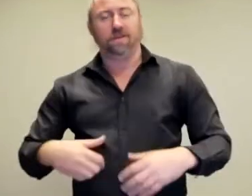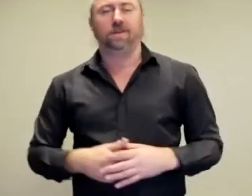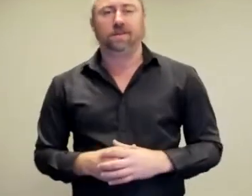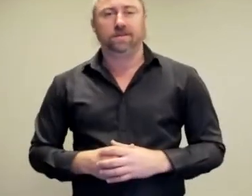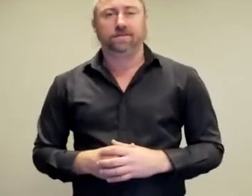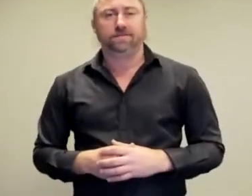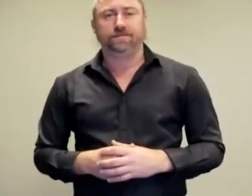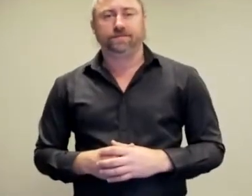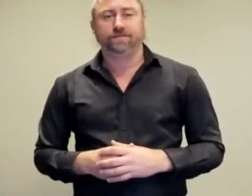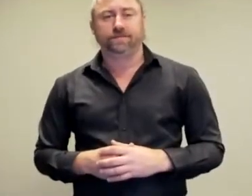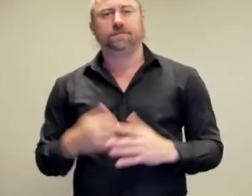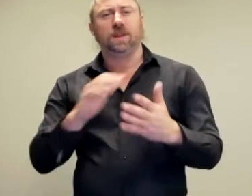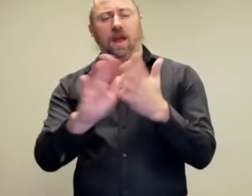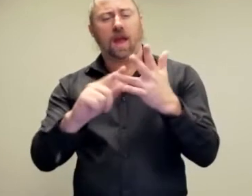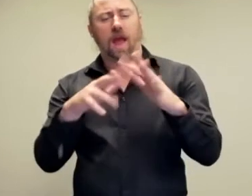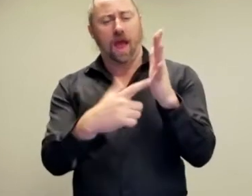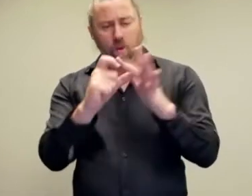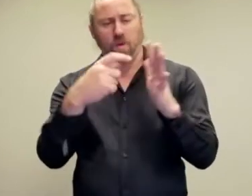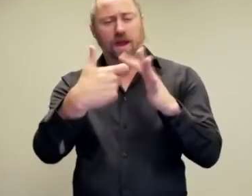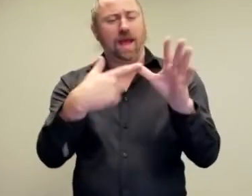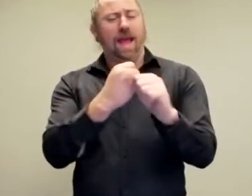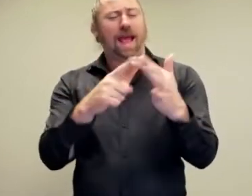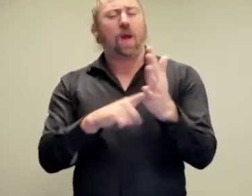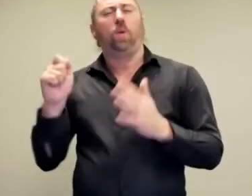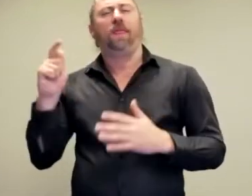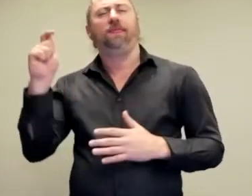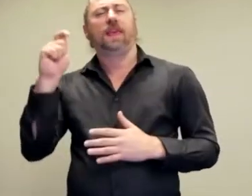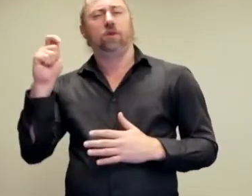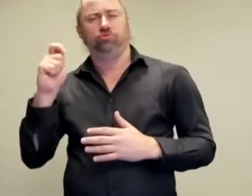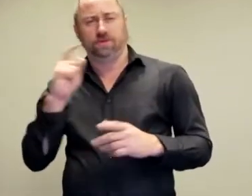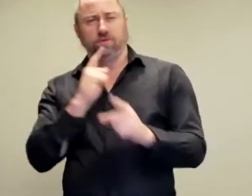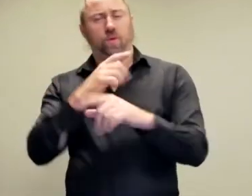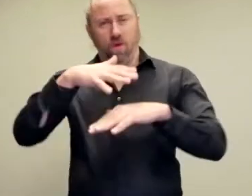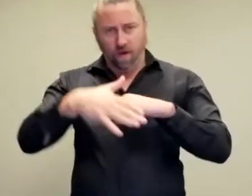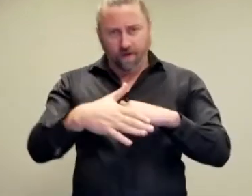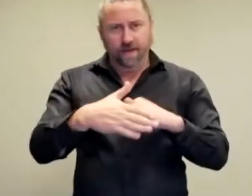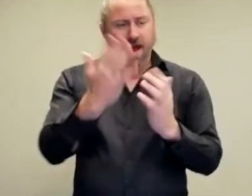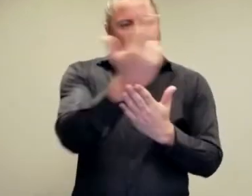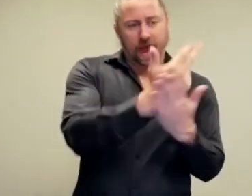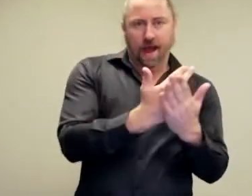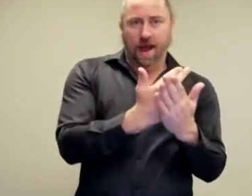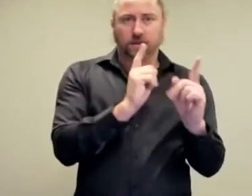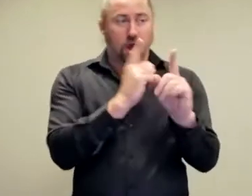The theorist Howard Cagle proposes works of art opposed, lingering between creation and destruction.